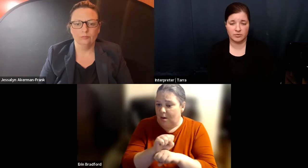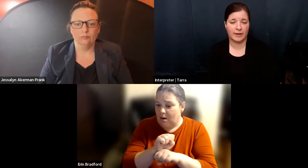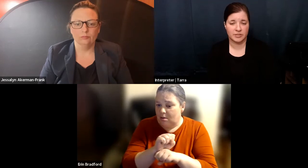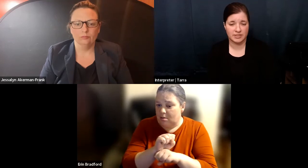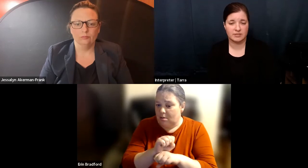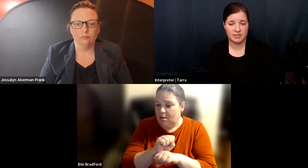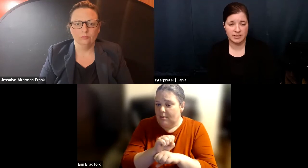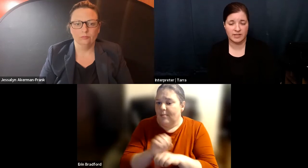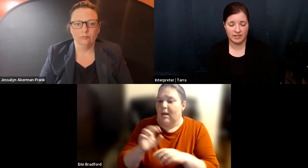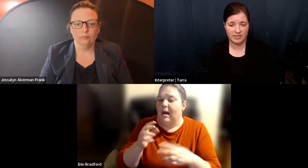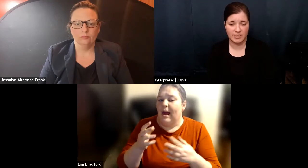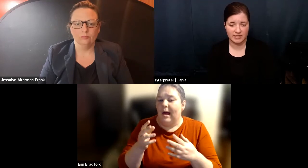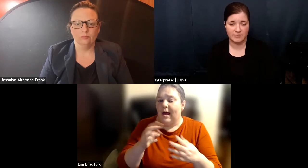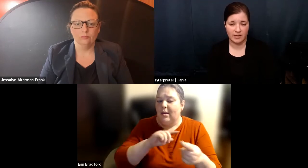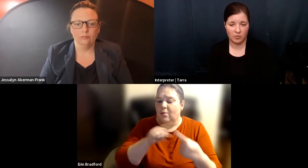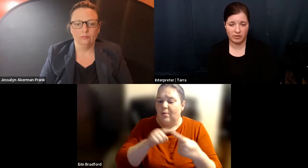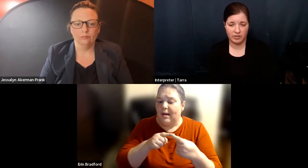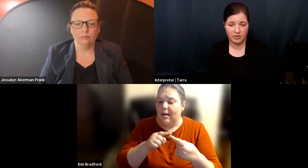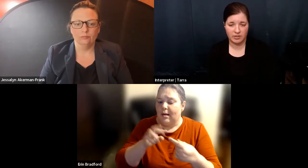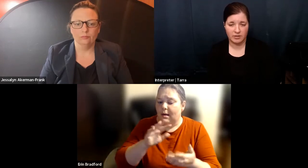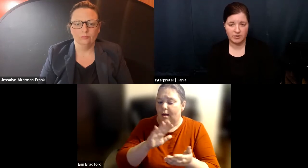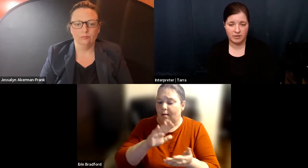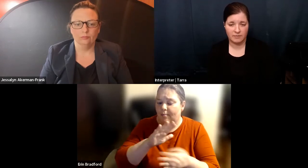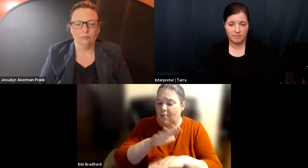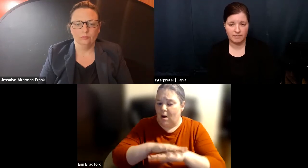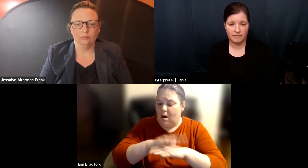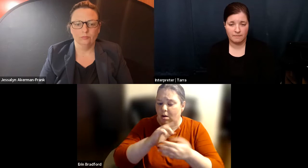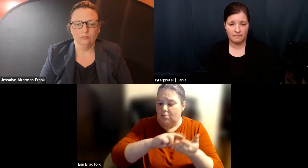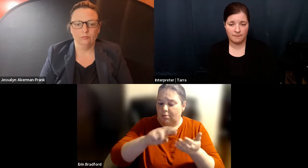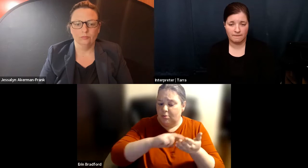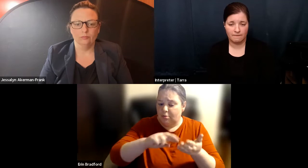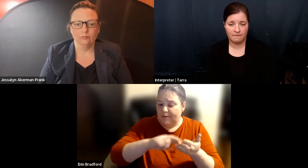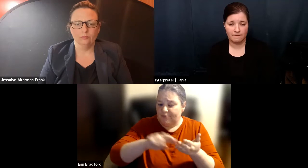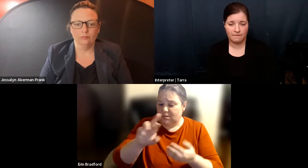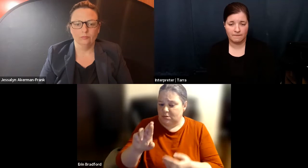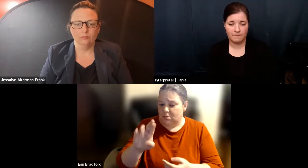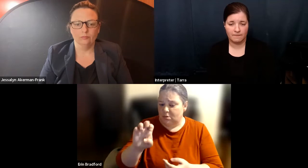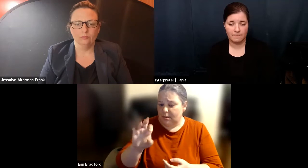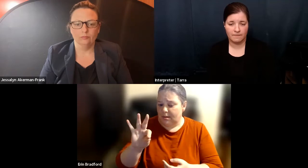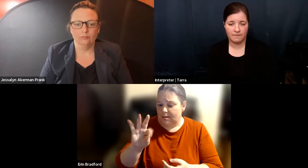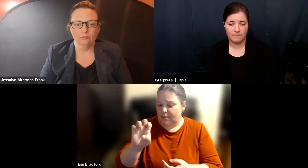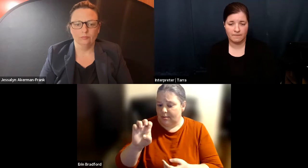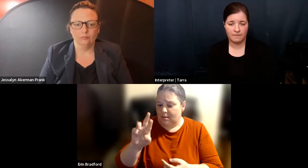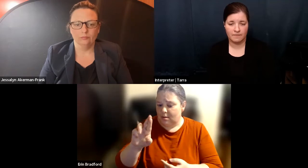My job has been wonderful.